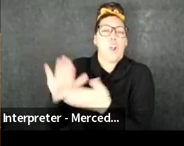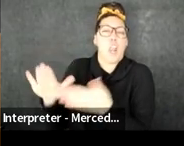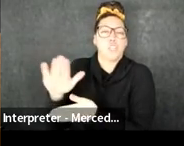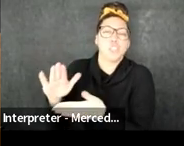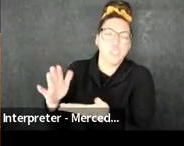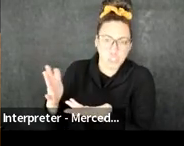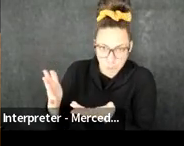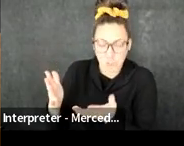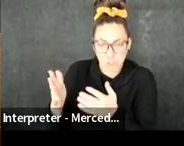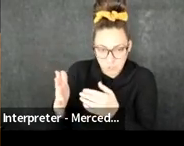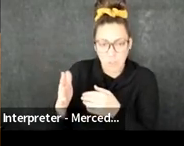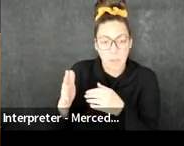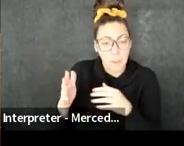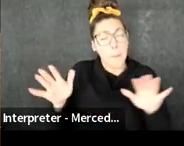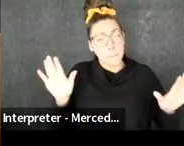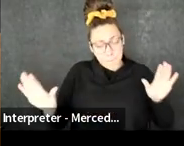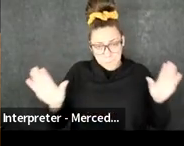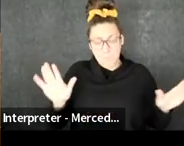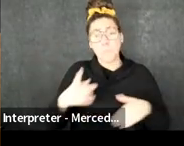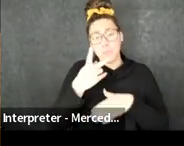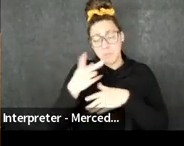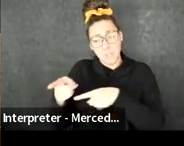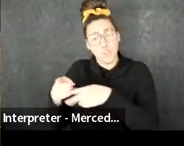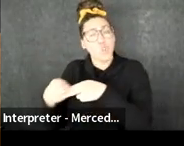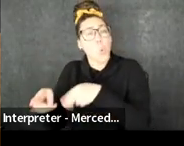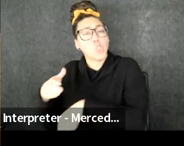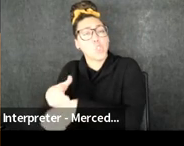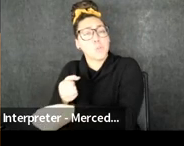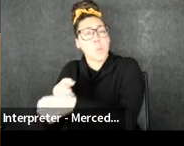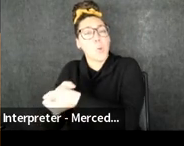So they do provide short term supportive emotional assistance,